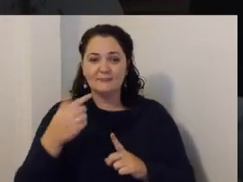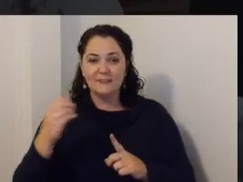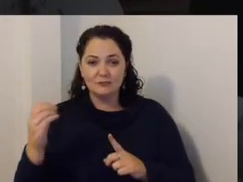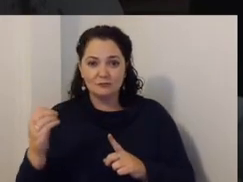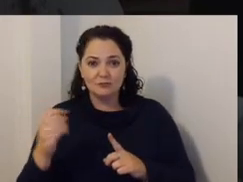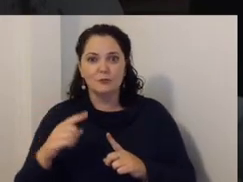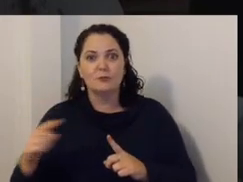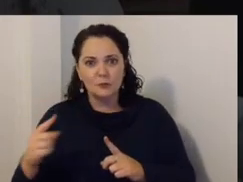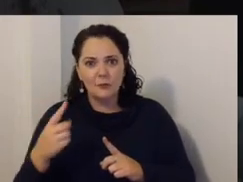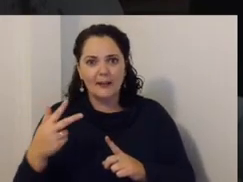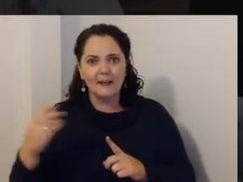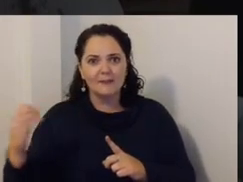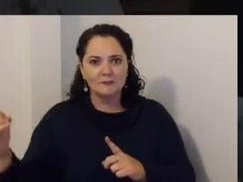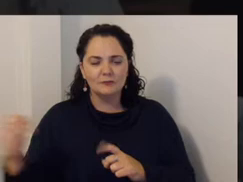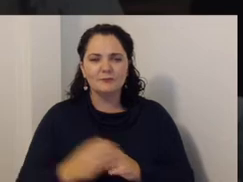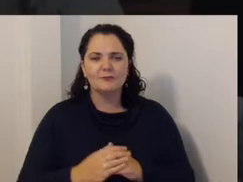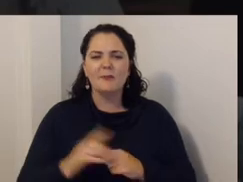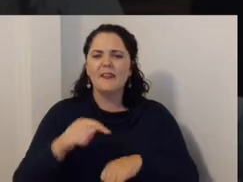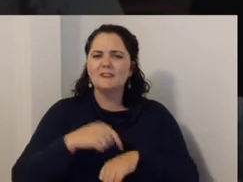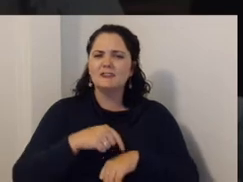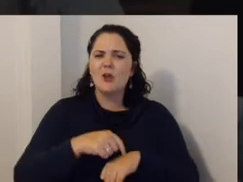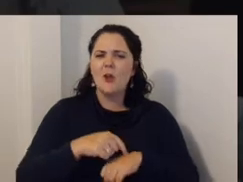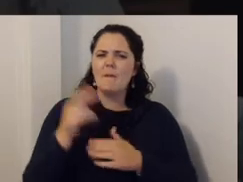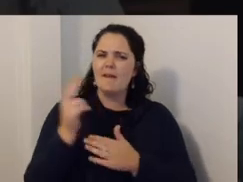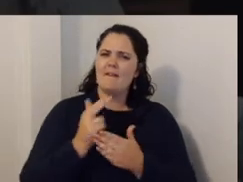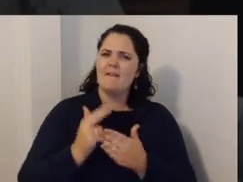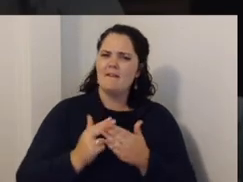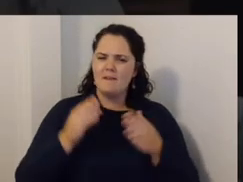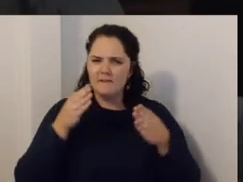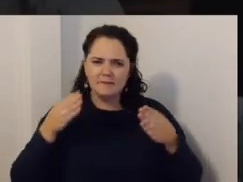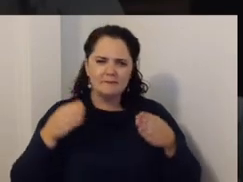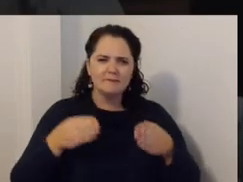where artists were really exploring this really theatrical kind of lighting that you see as I